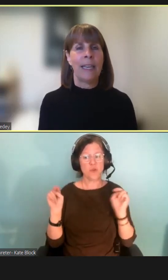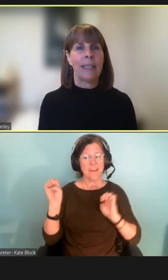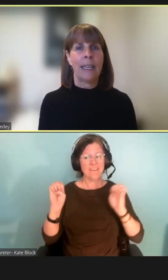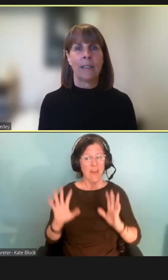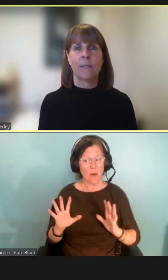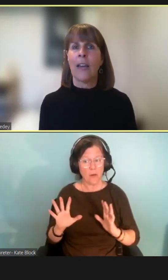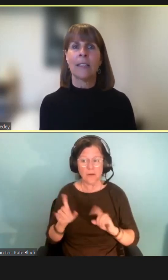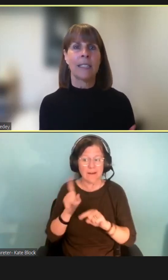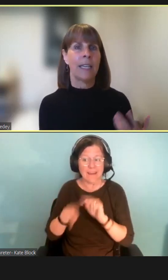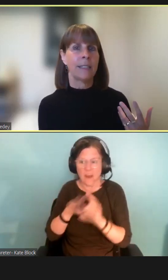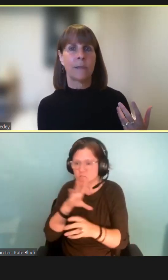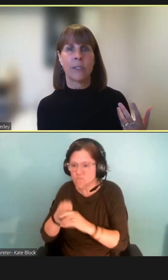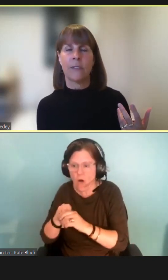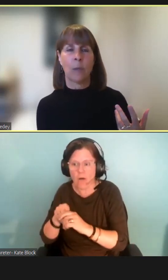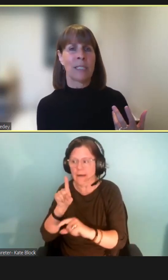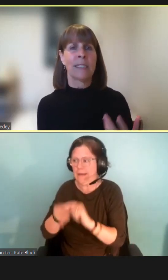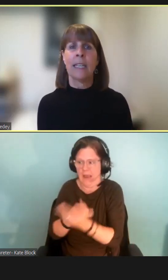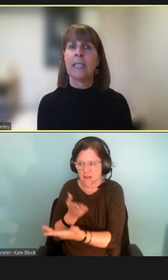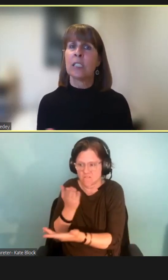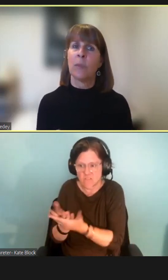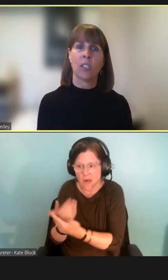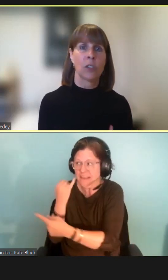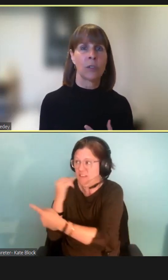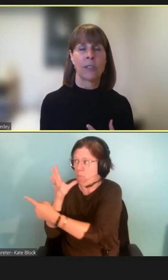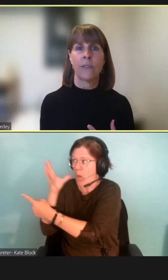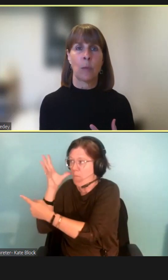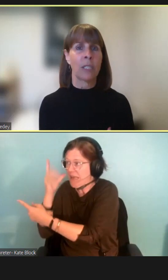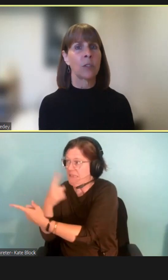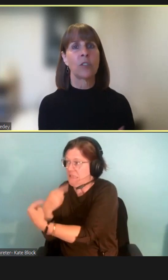can't validate what the family is saying to make sure that the family understood